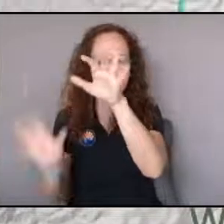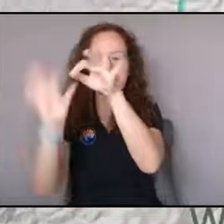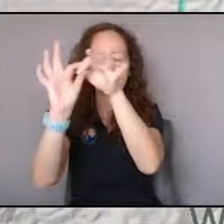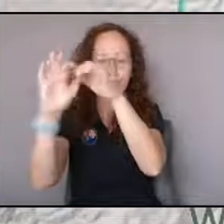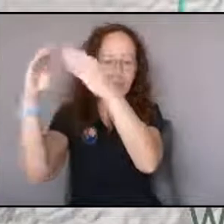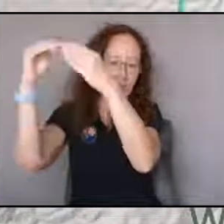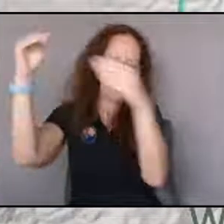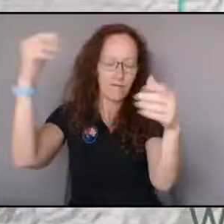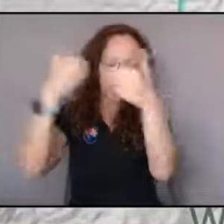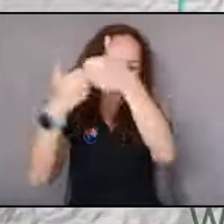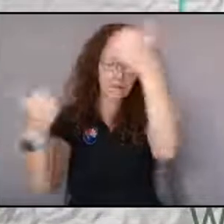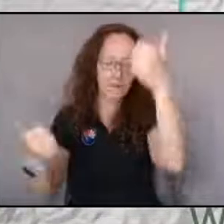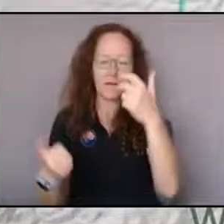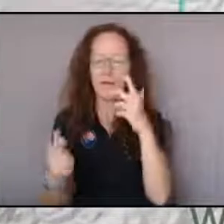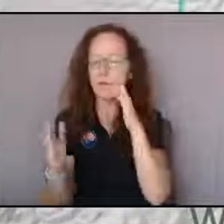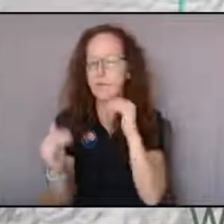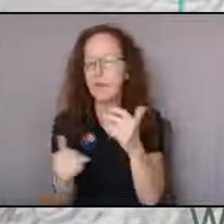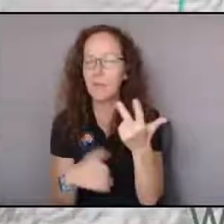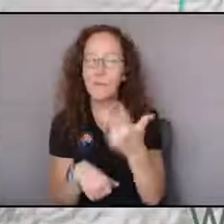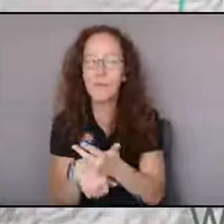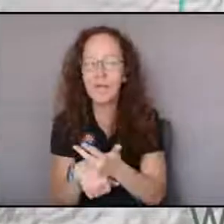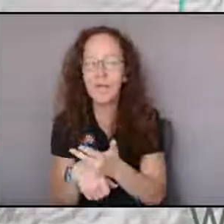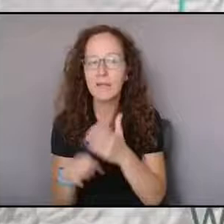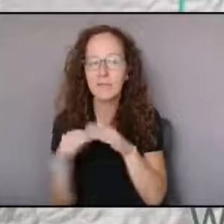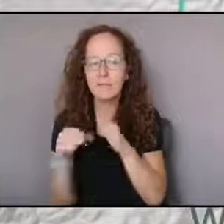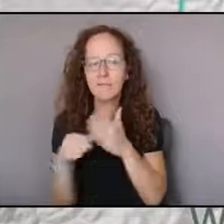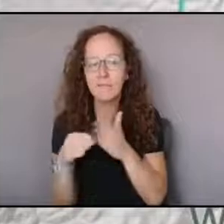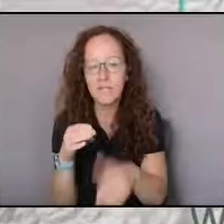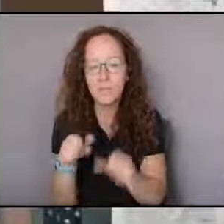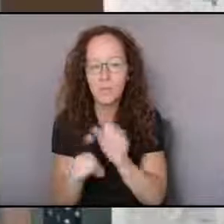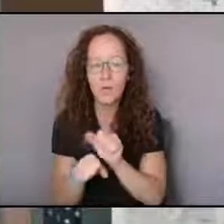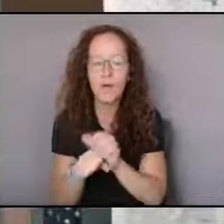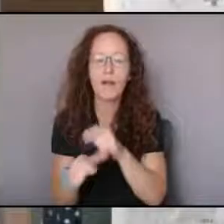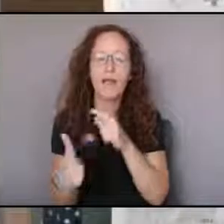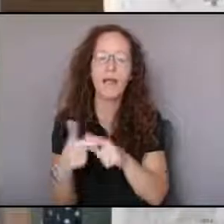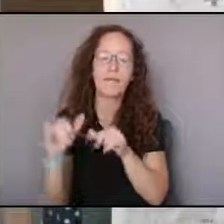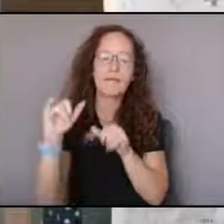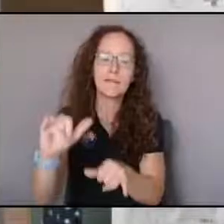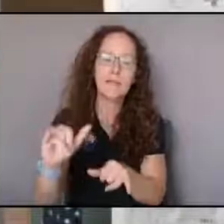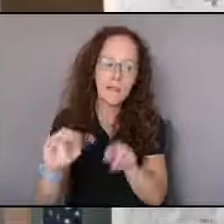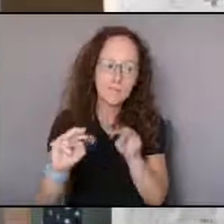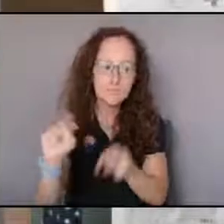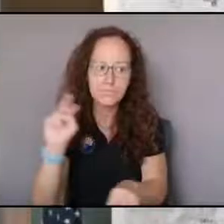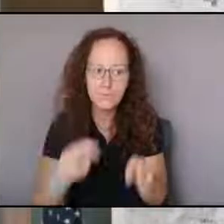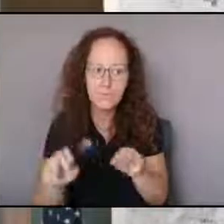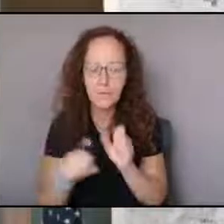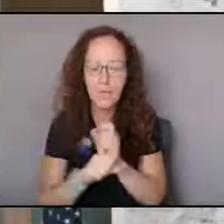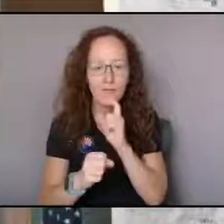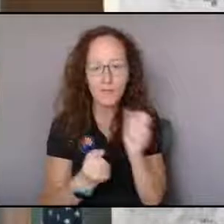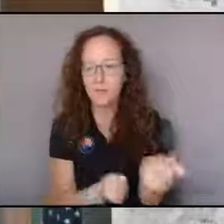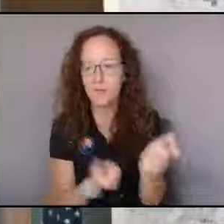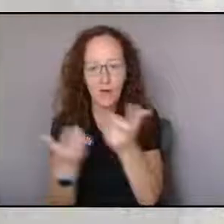THEY ARE THINKING THREE DAYS TO FINISH THAT UP AND THEN MORE DAYS IN MONITORING AND WATCHING THE FIRE TO MAKE